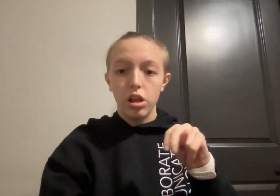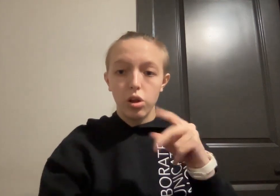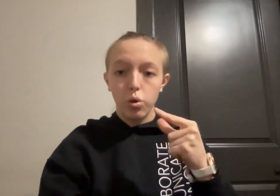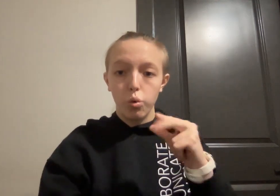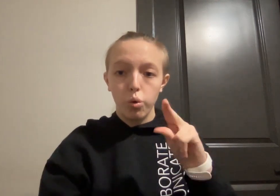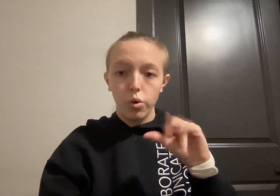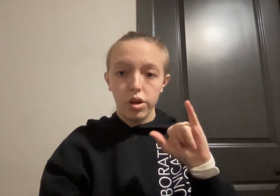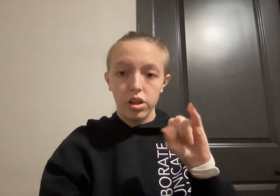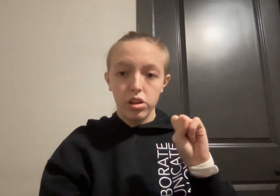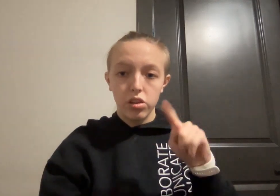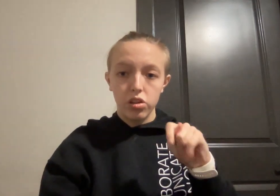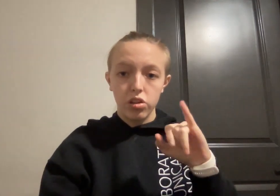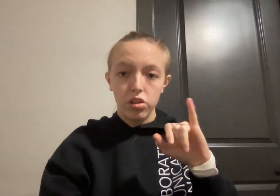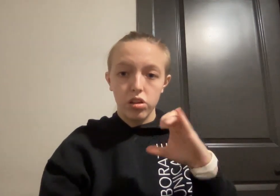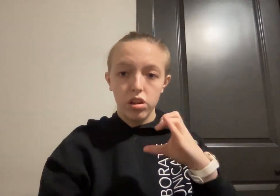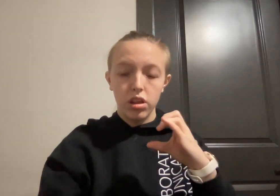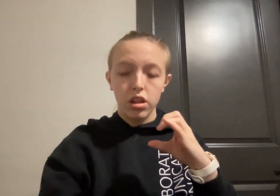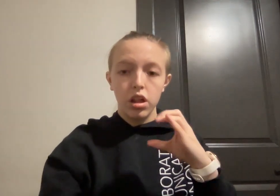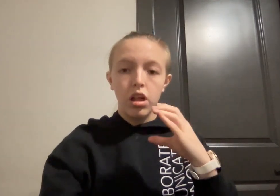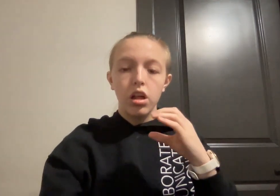linguistic concepts